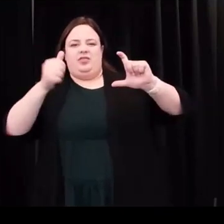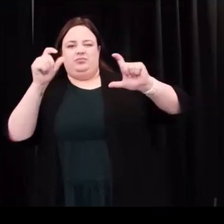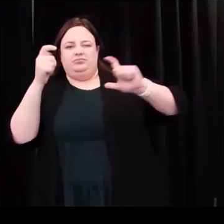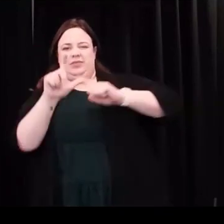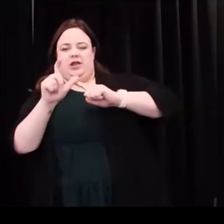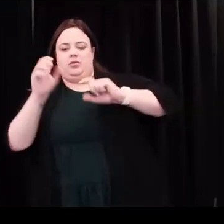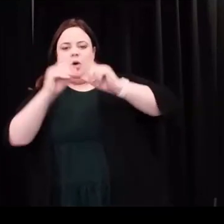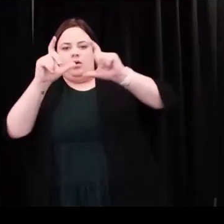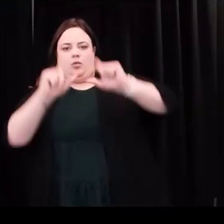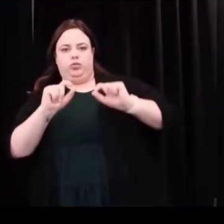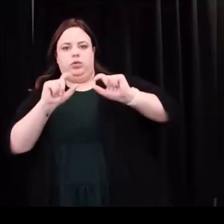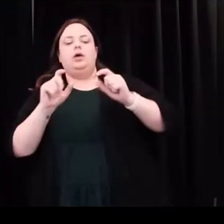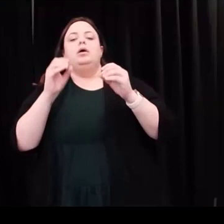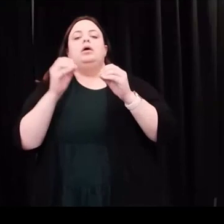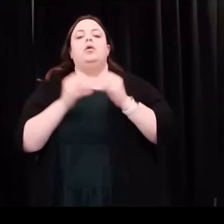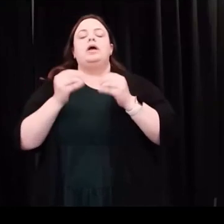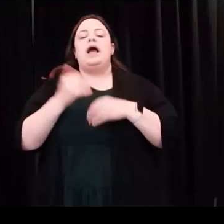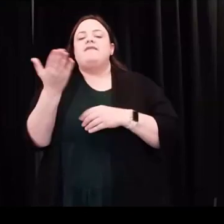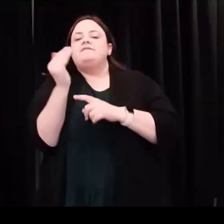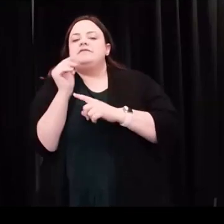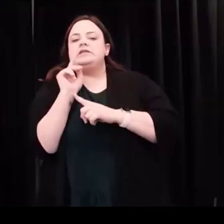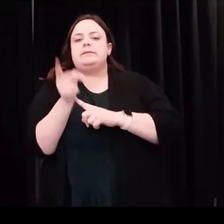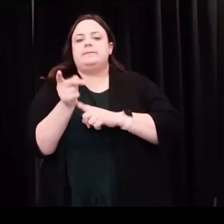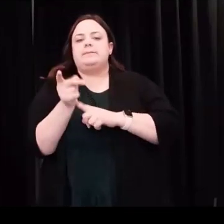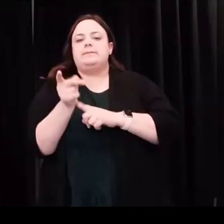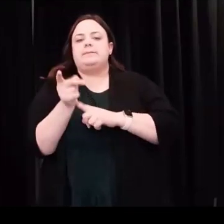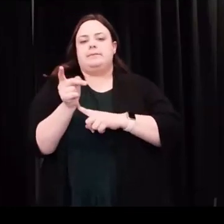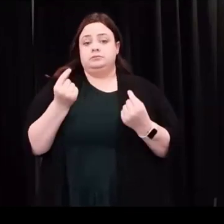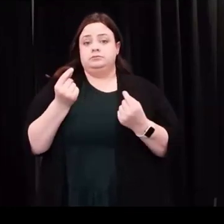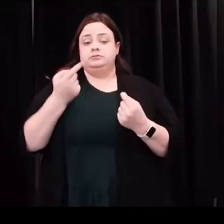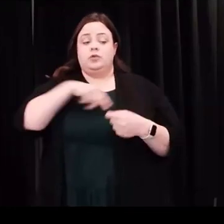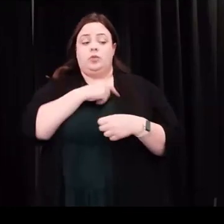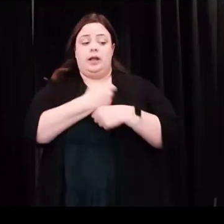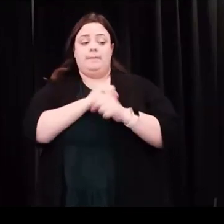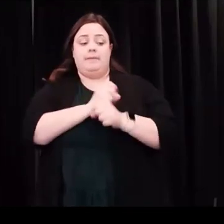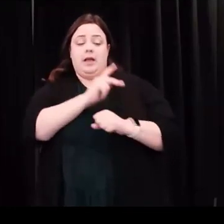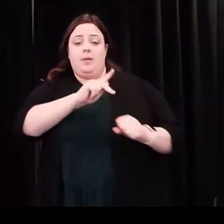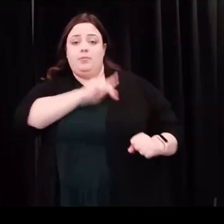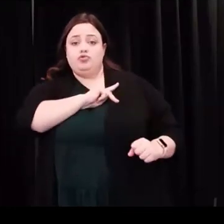to do is you're, we're going to give you about 15 minutes. We've created some personas for you,